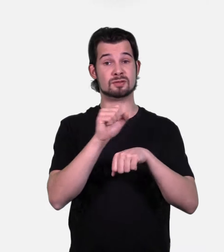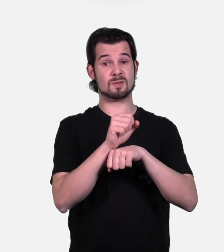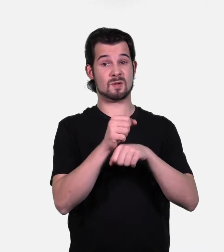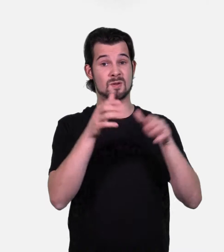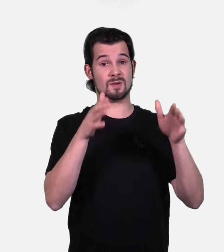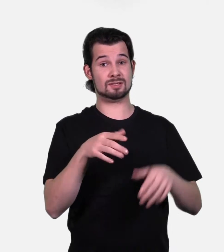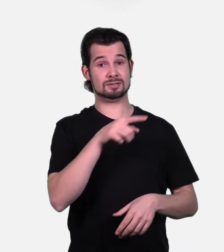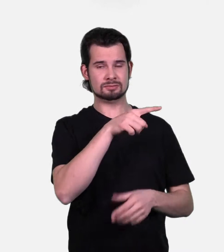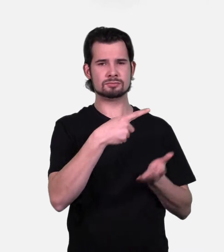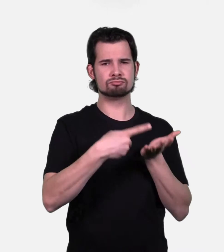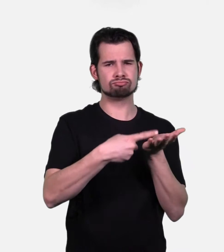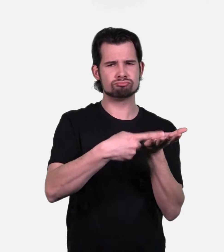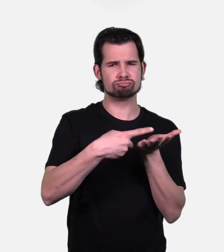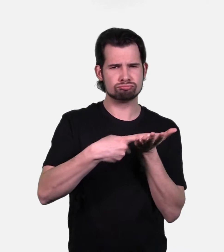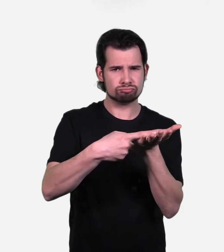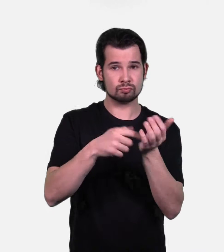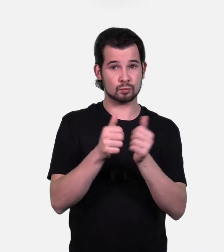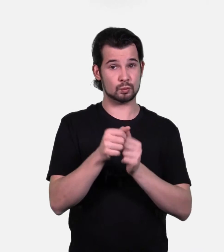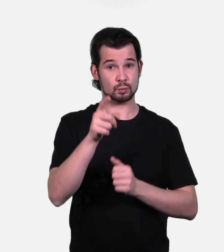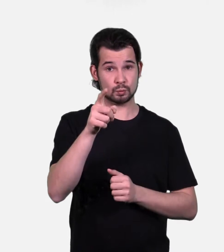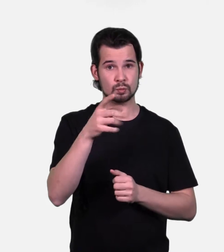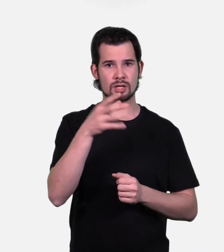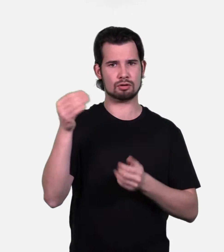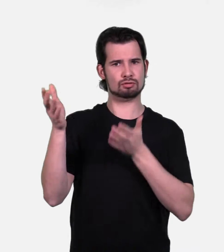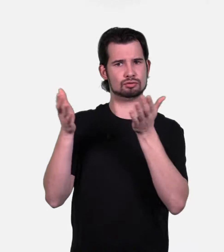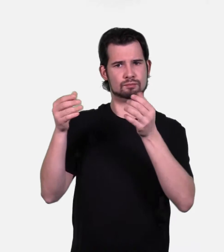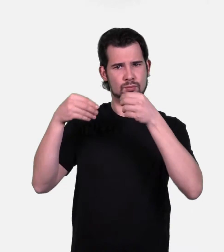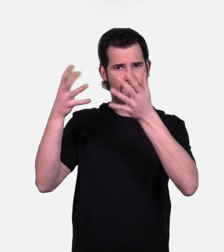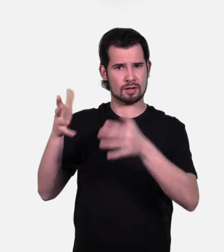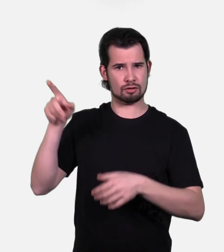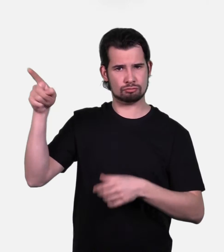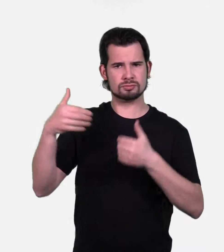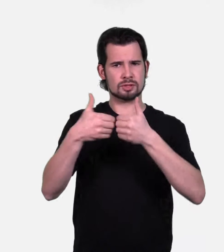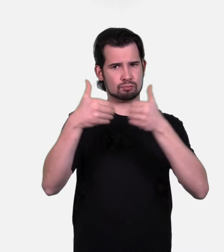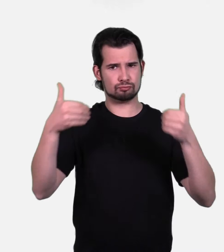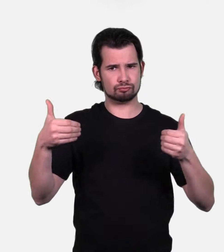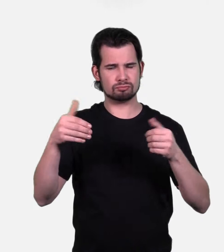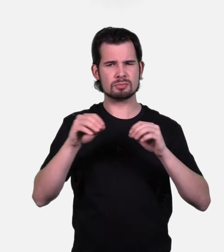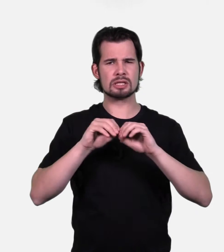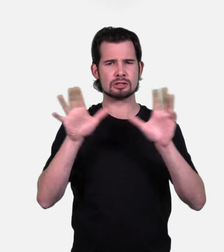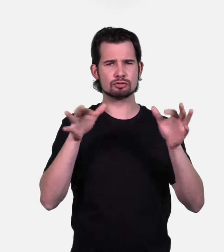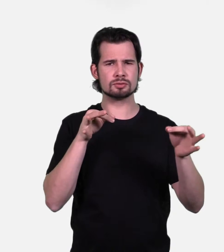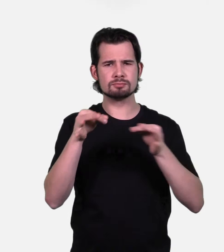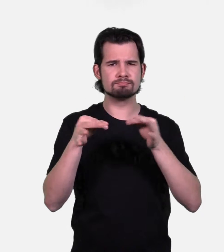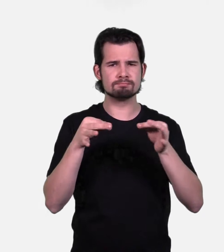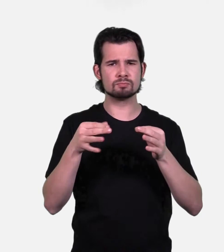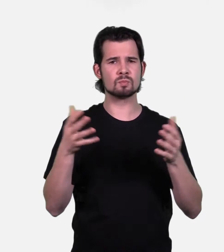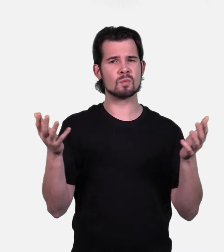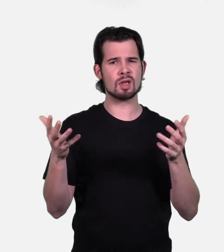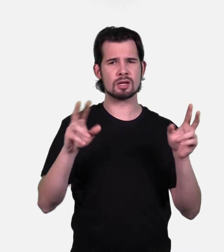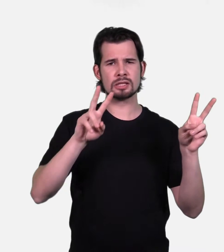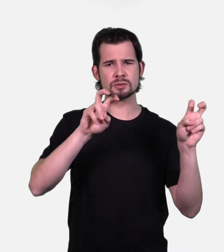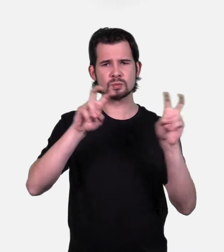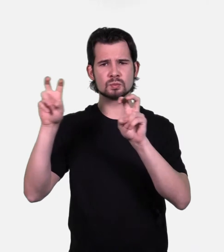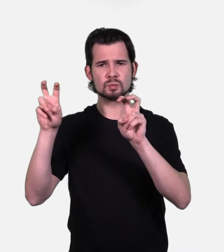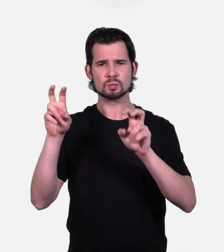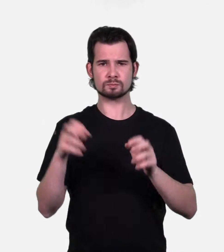offering their expertise by having discussions with you and the service provider, separately, to help define the issues involved,